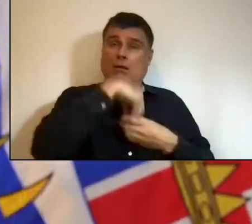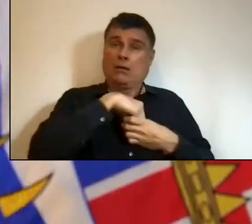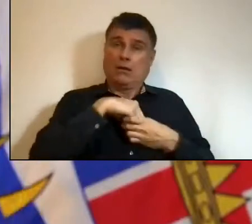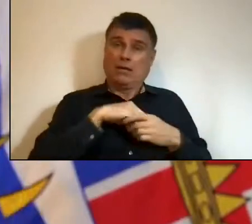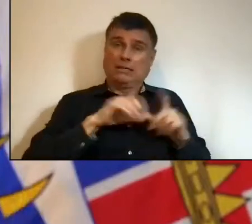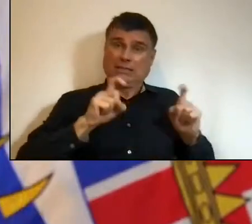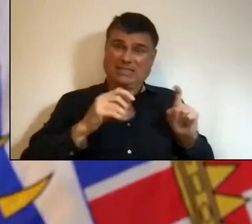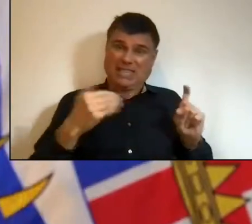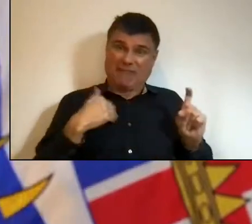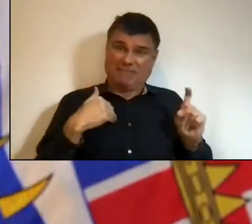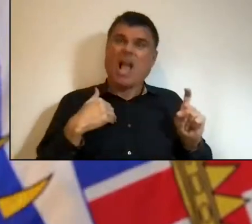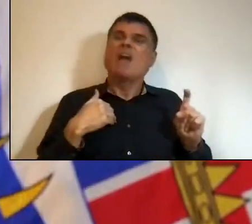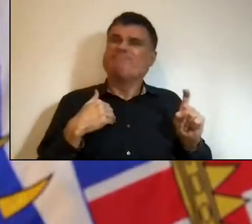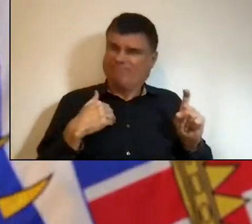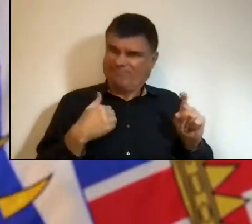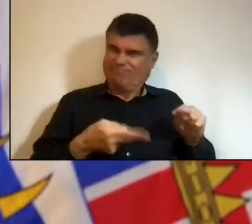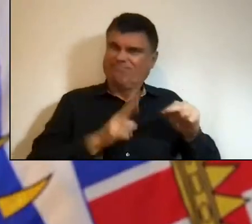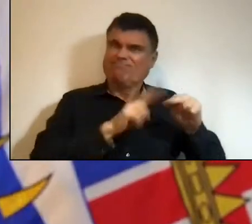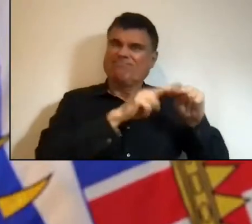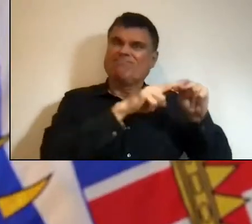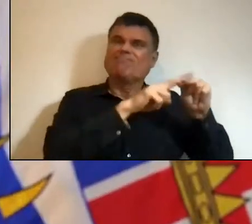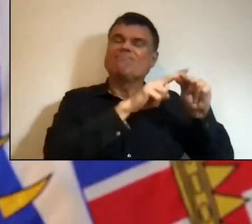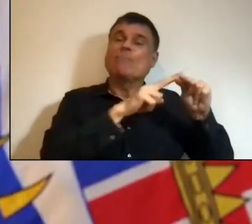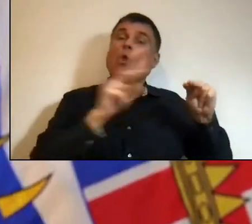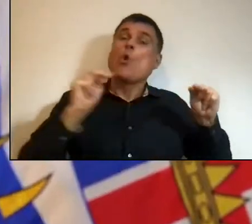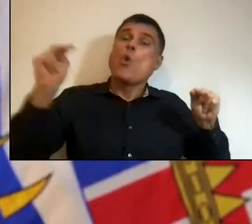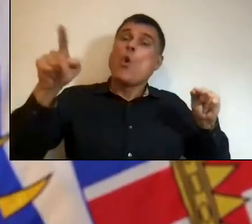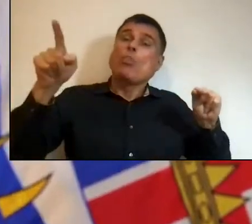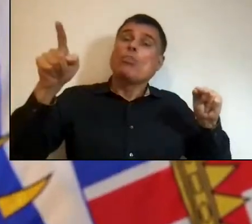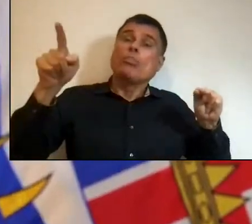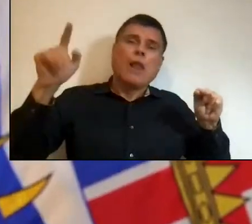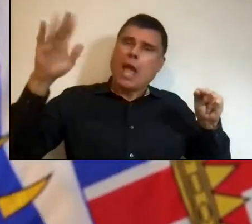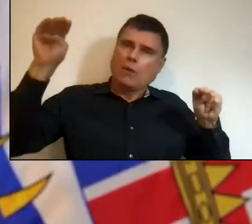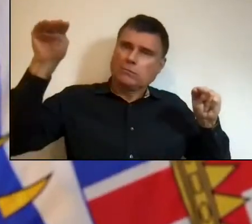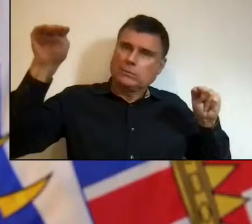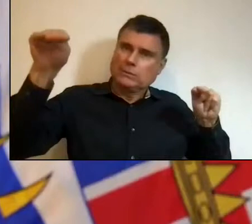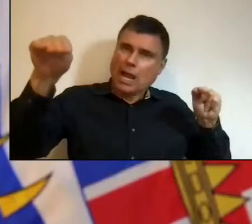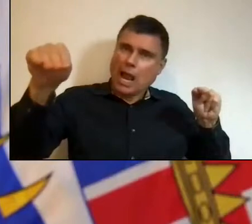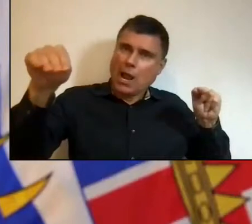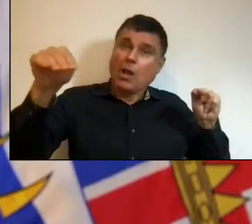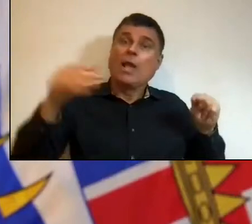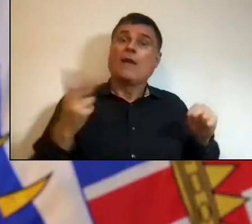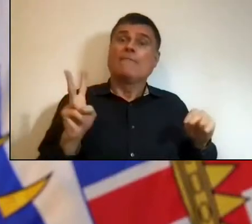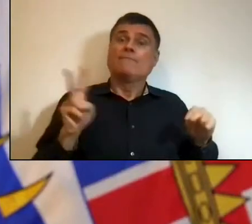north. That's come down, thankfully, but it is going up